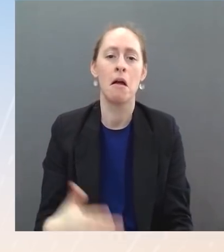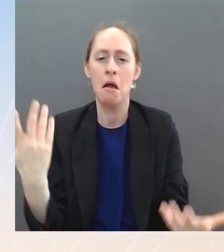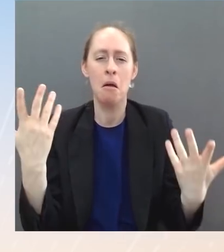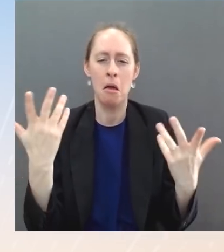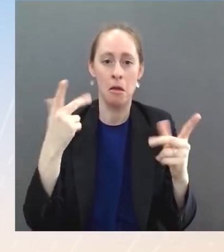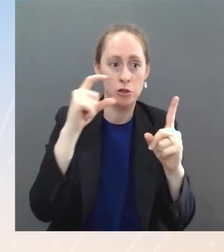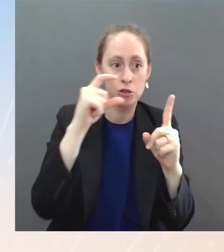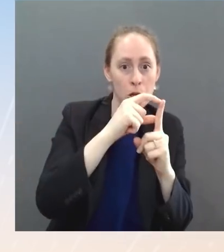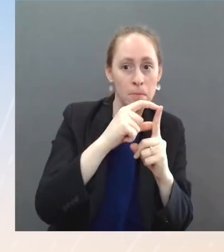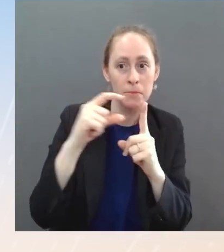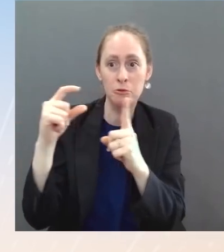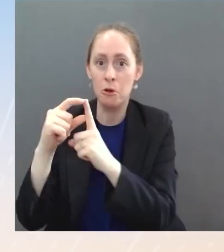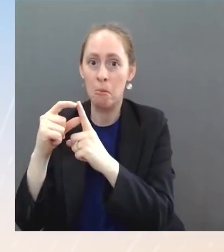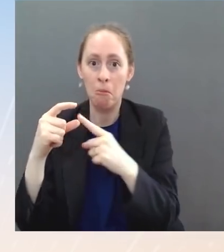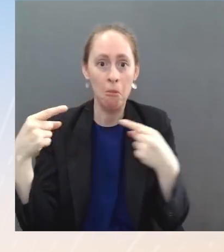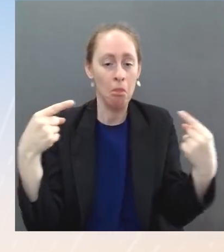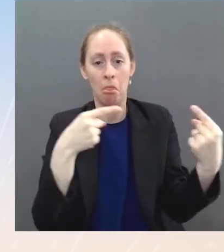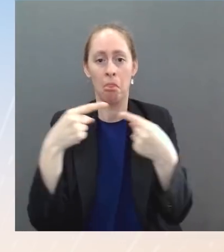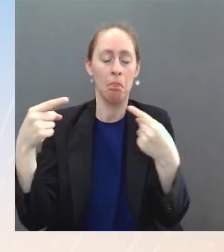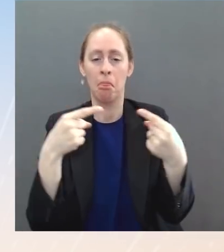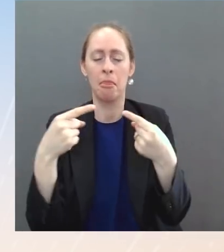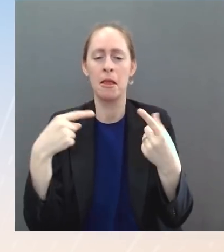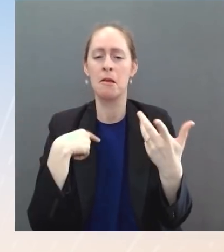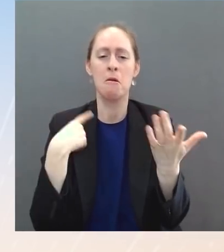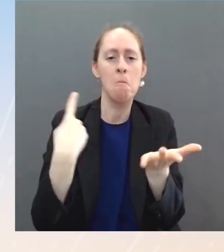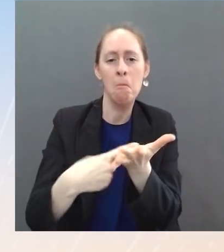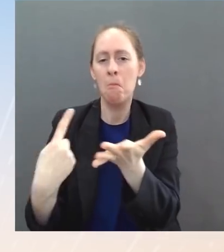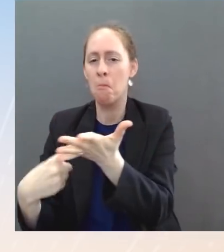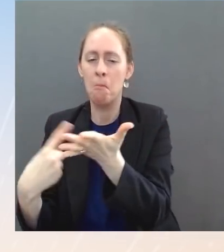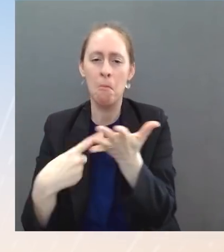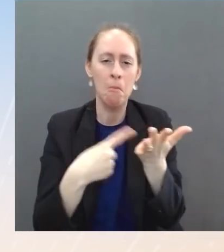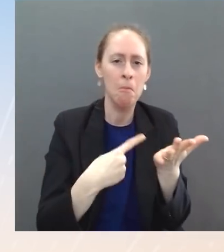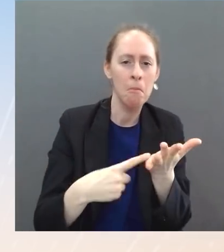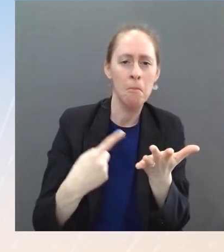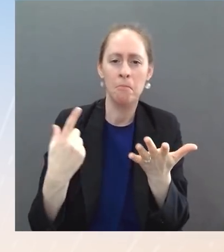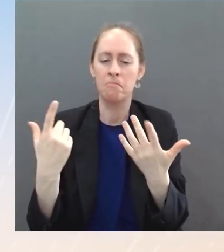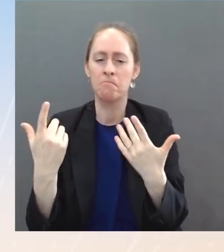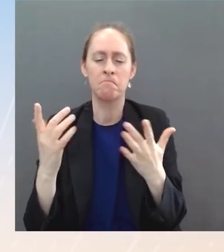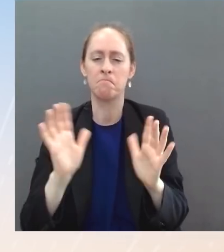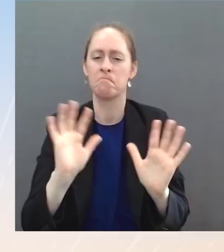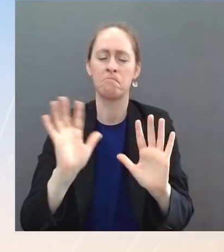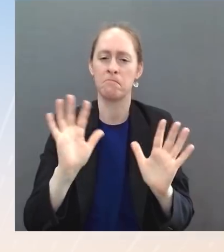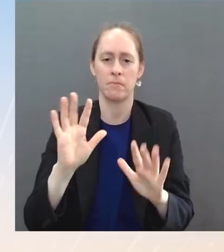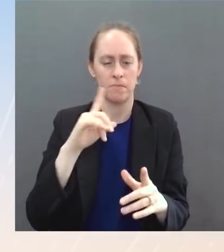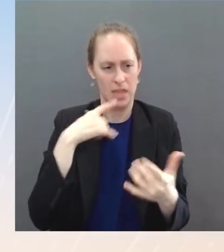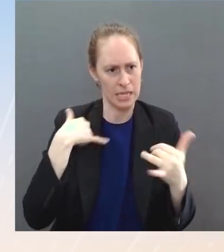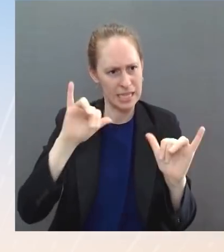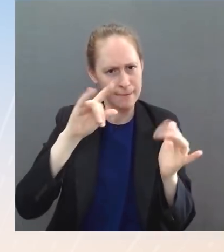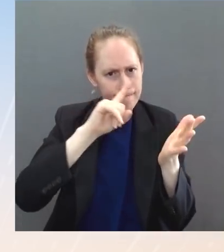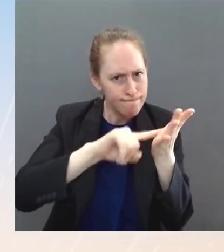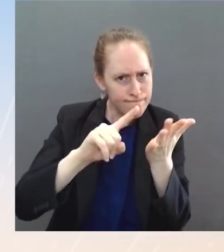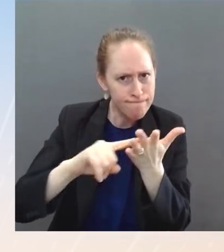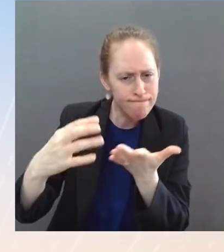We watch as things unfold. We gather evidence. We continue to develop facts. And as we gathered evidence